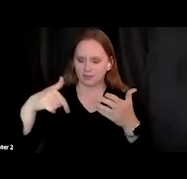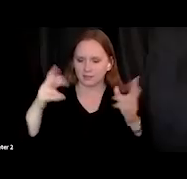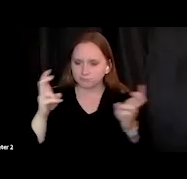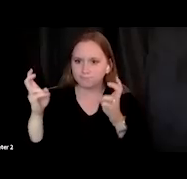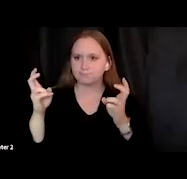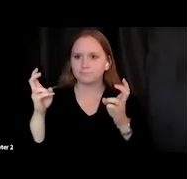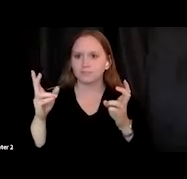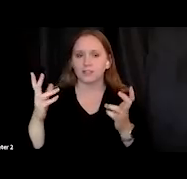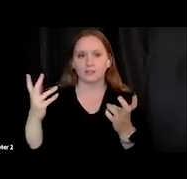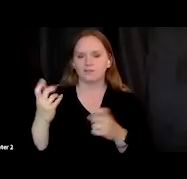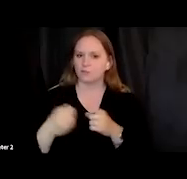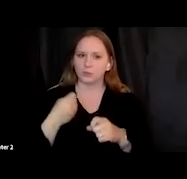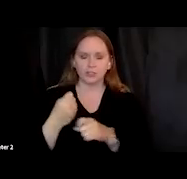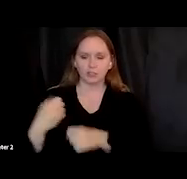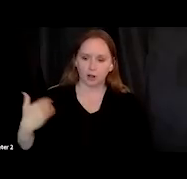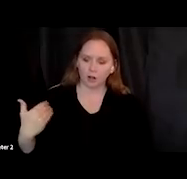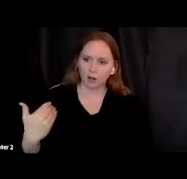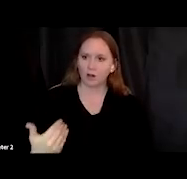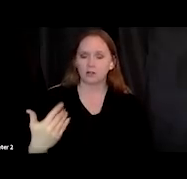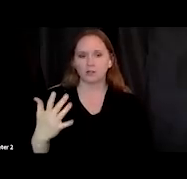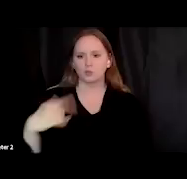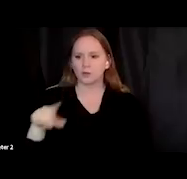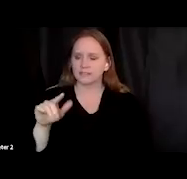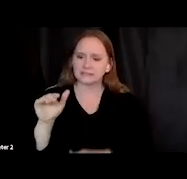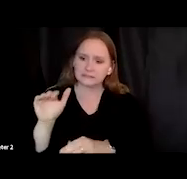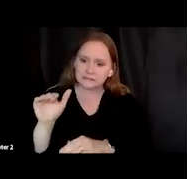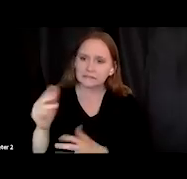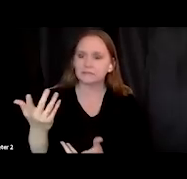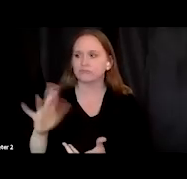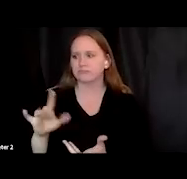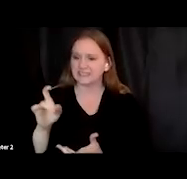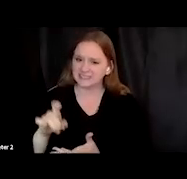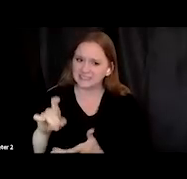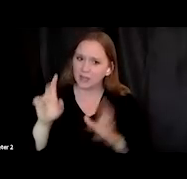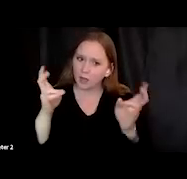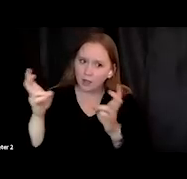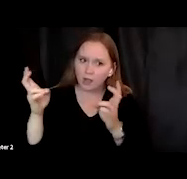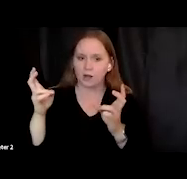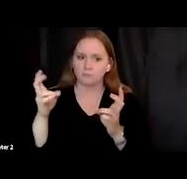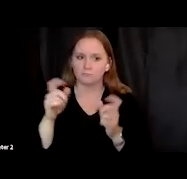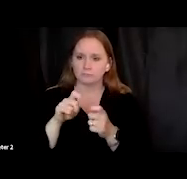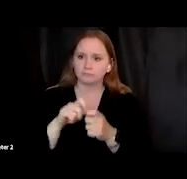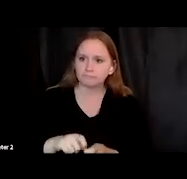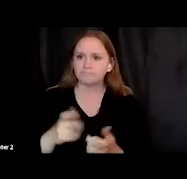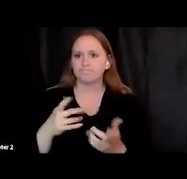years that this is a real need in the field and so we are so excited to get that to you.